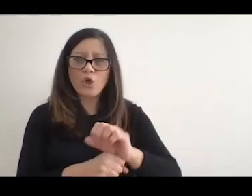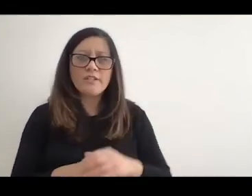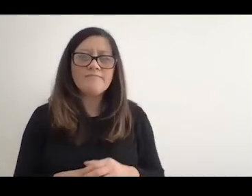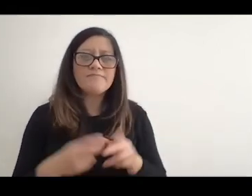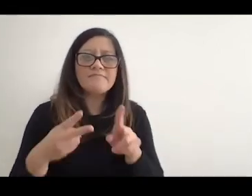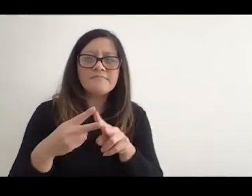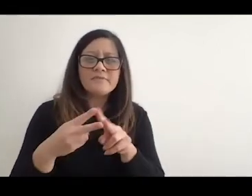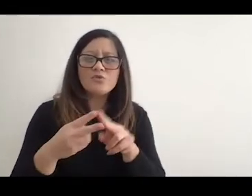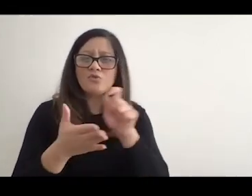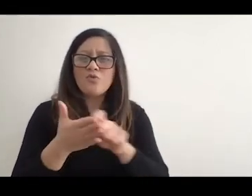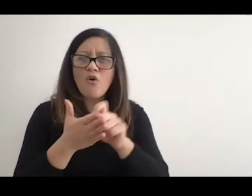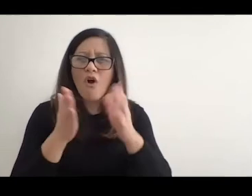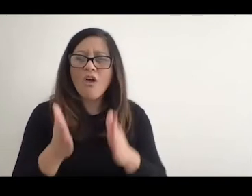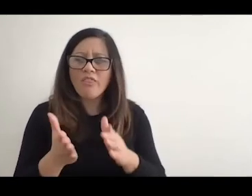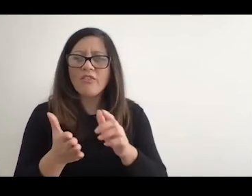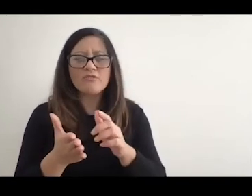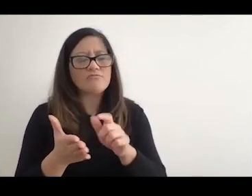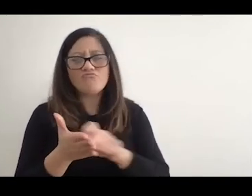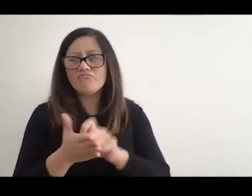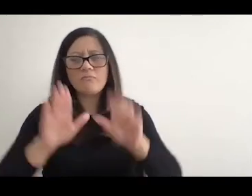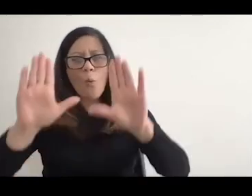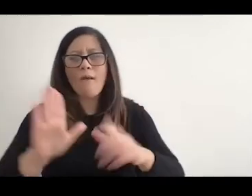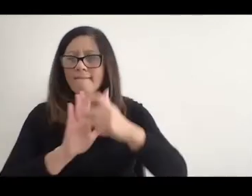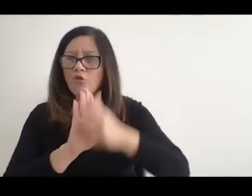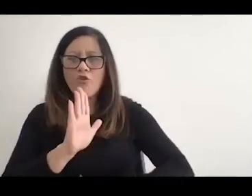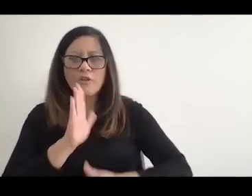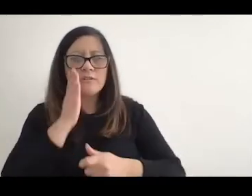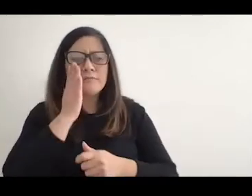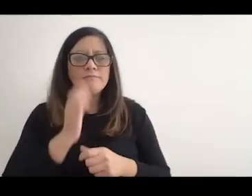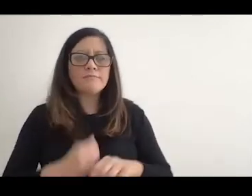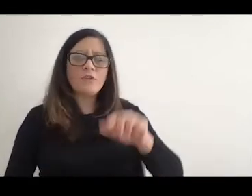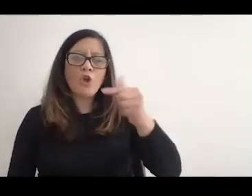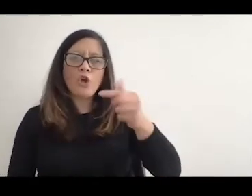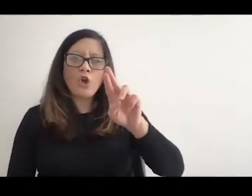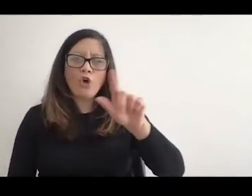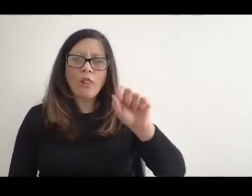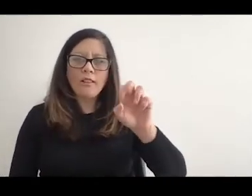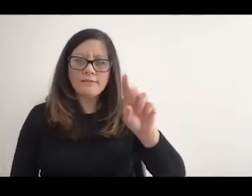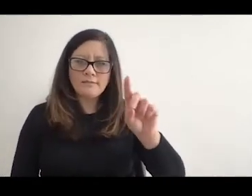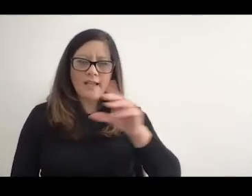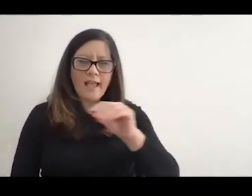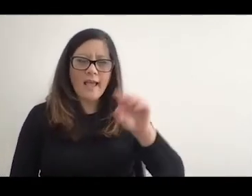really wonderful article and this quote. I just sometimes I just open my notes